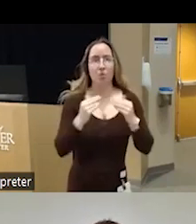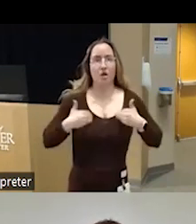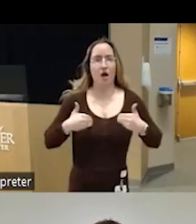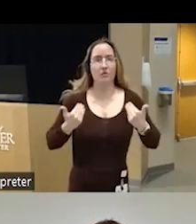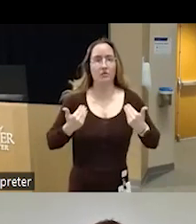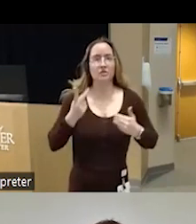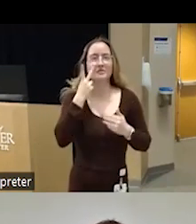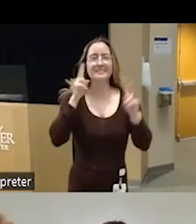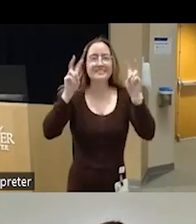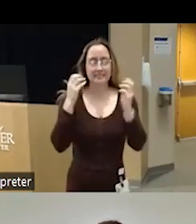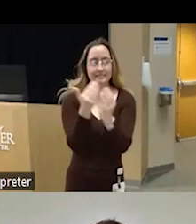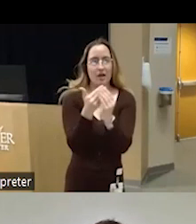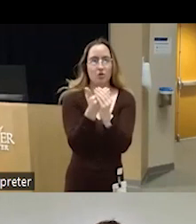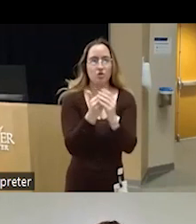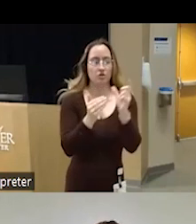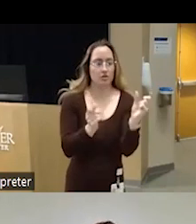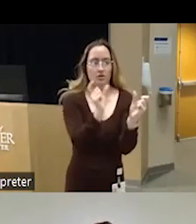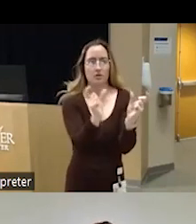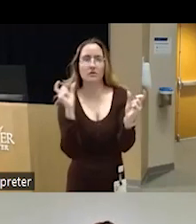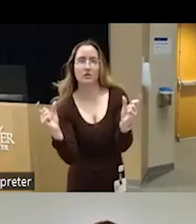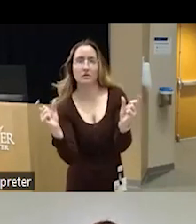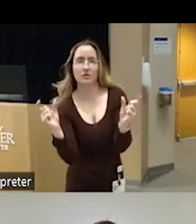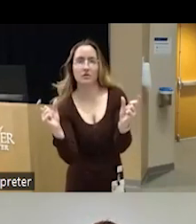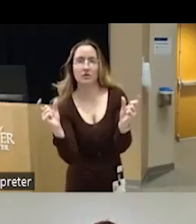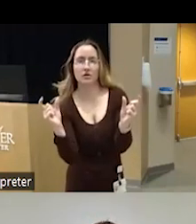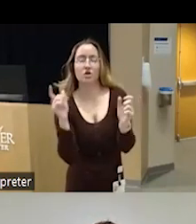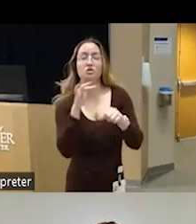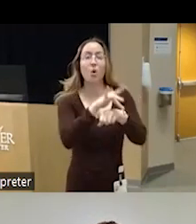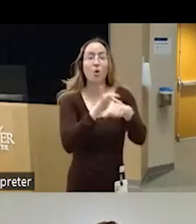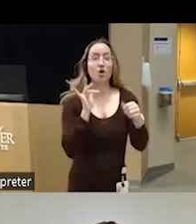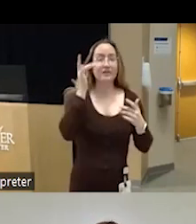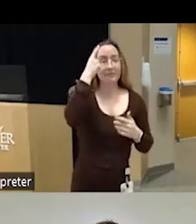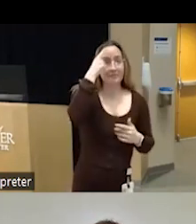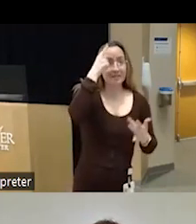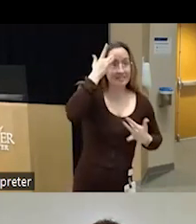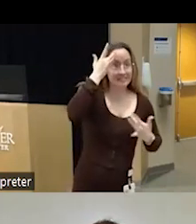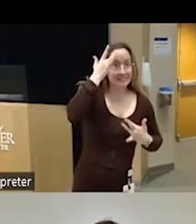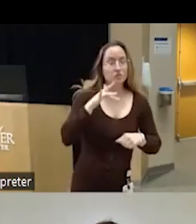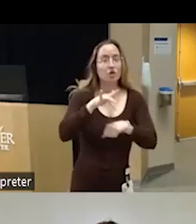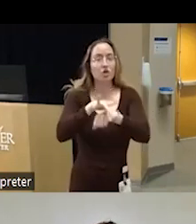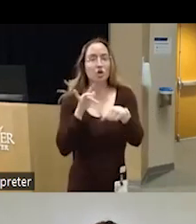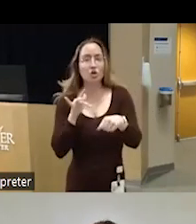Early mental illness and earlier cardiovascular illness and people are then squashed between the two.